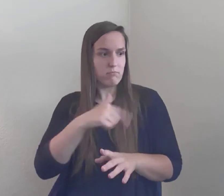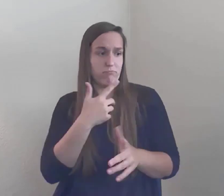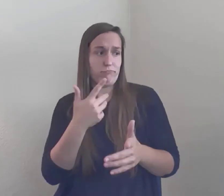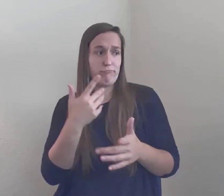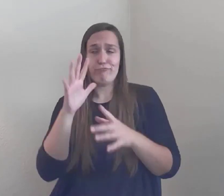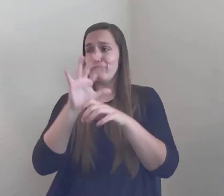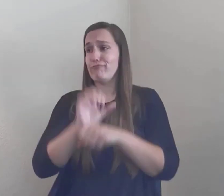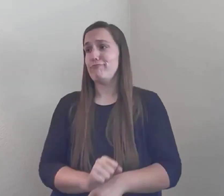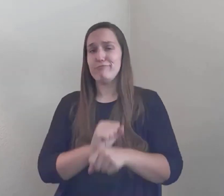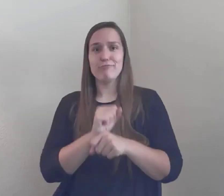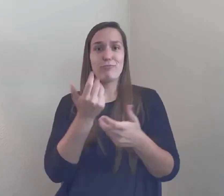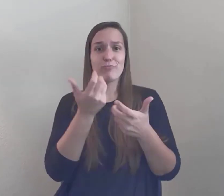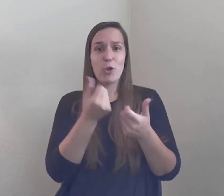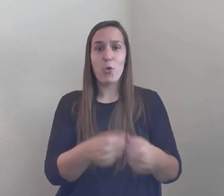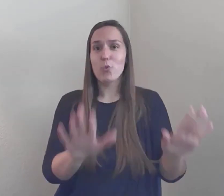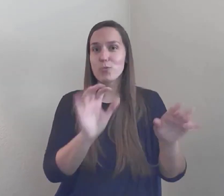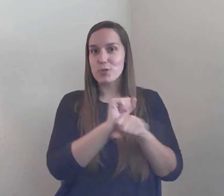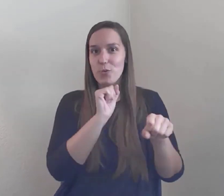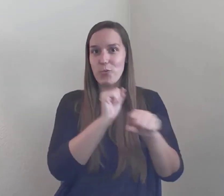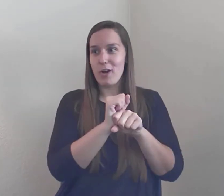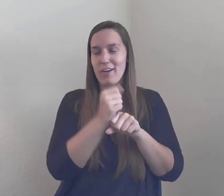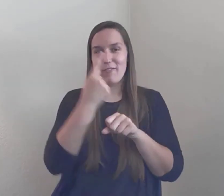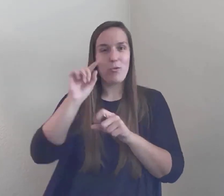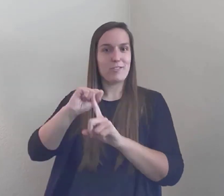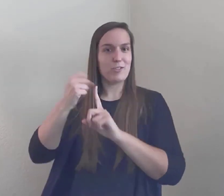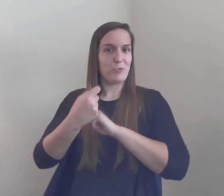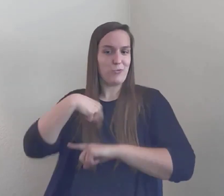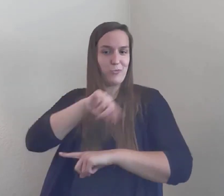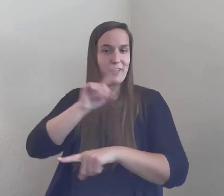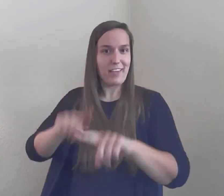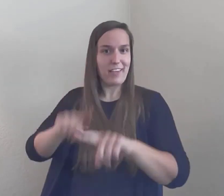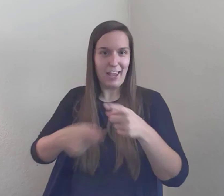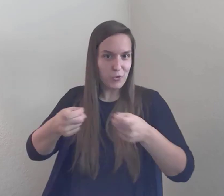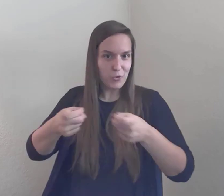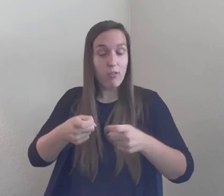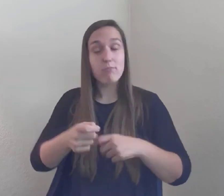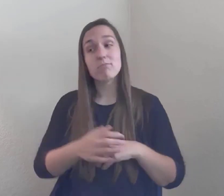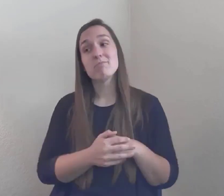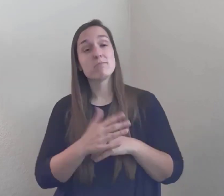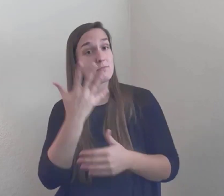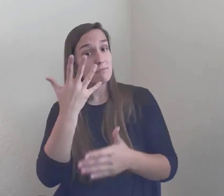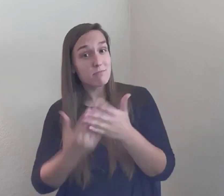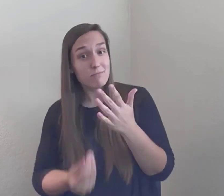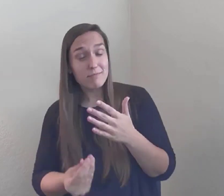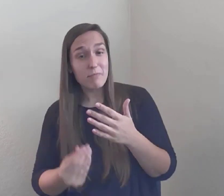We know how to deal with miss school... We know how to deal with missing long periods of work...